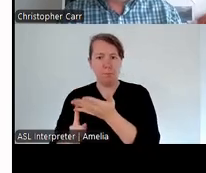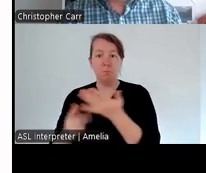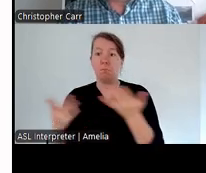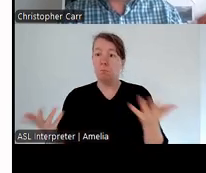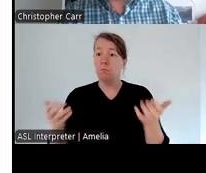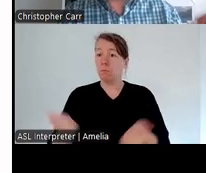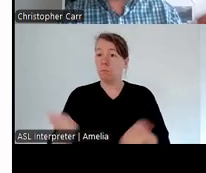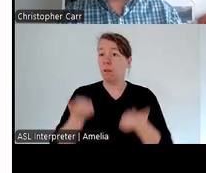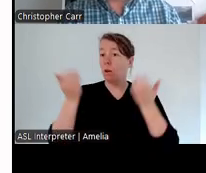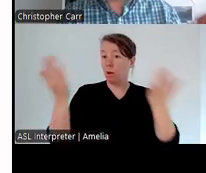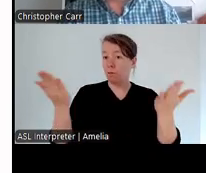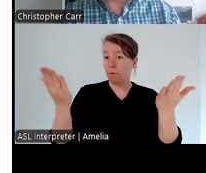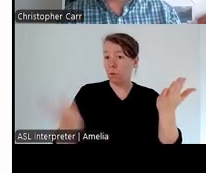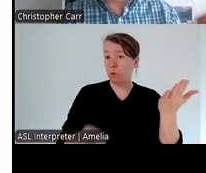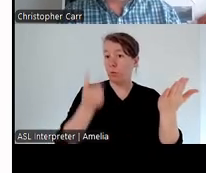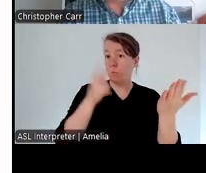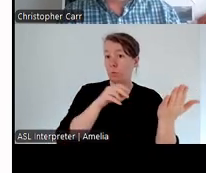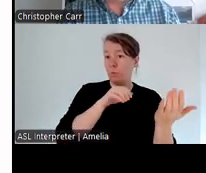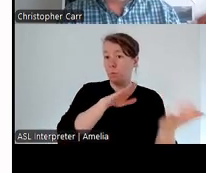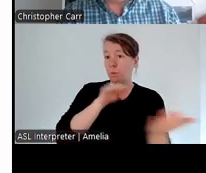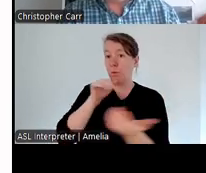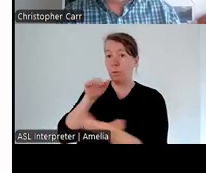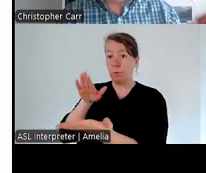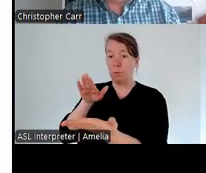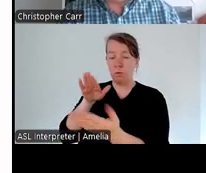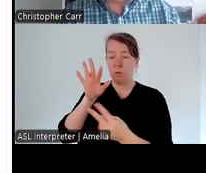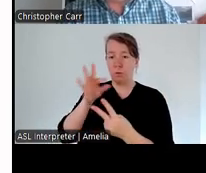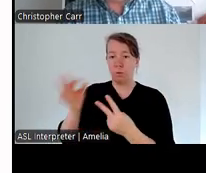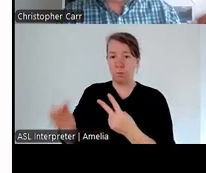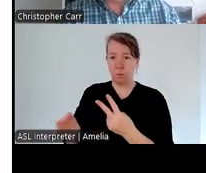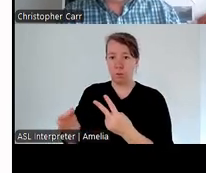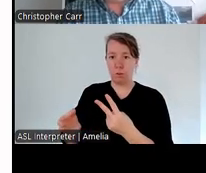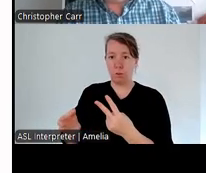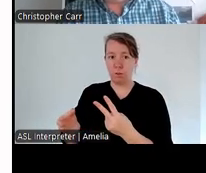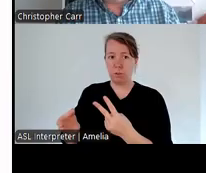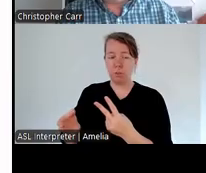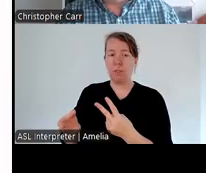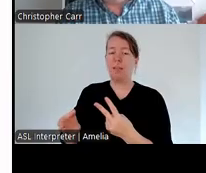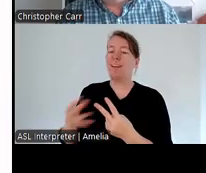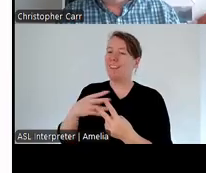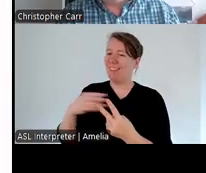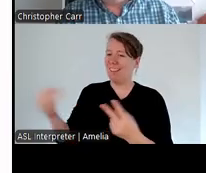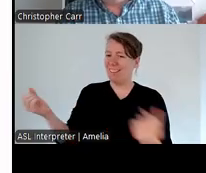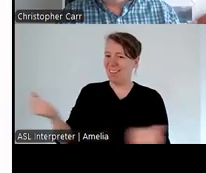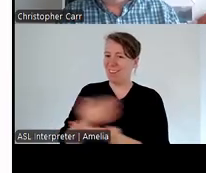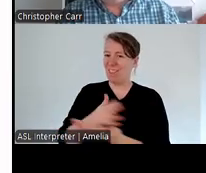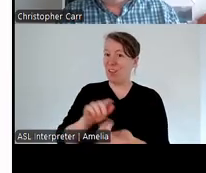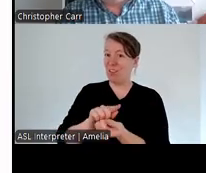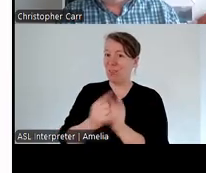different options and again allow it to be translated, all of these into other languages.